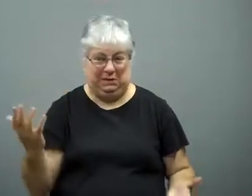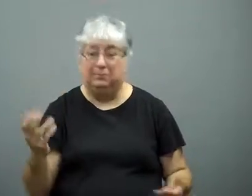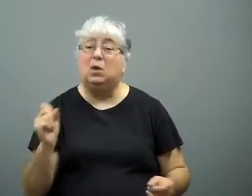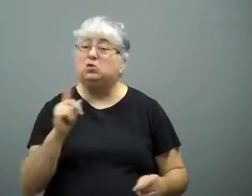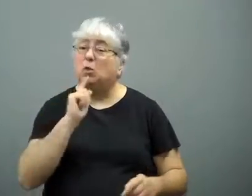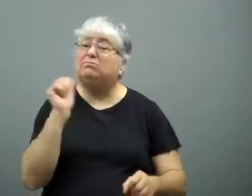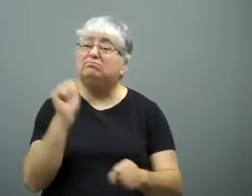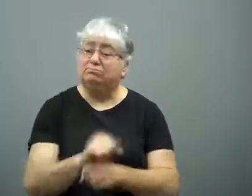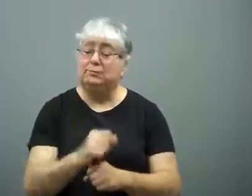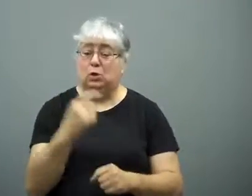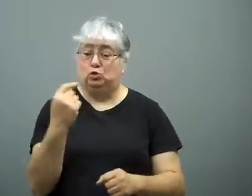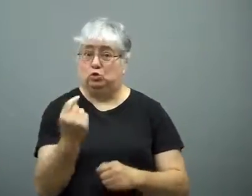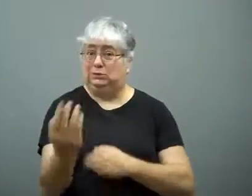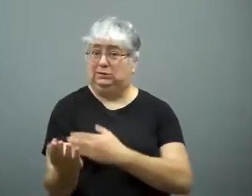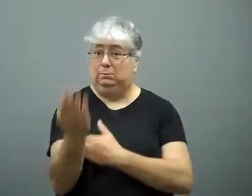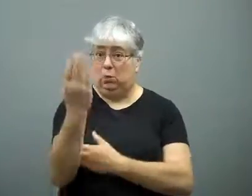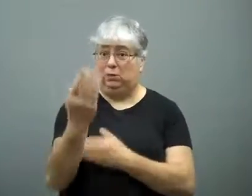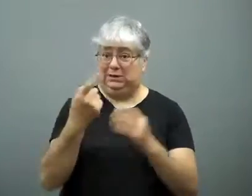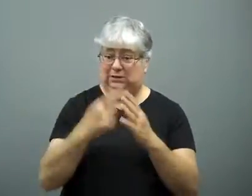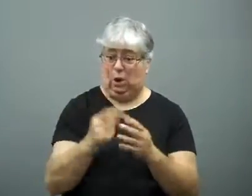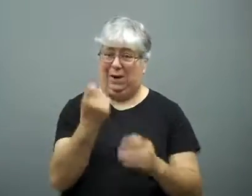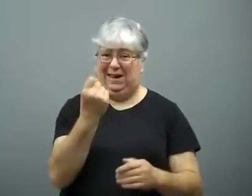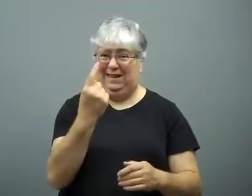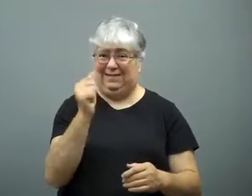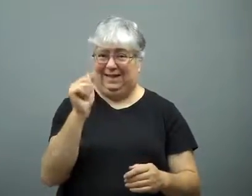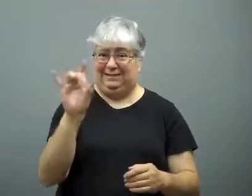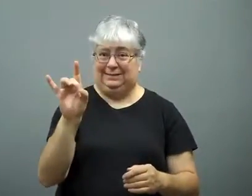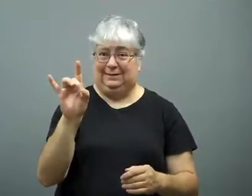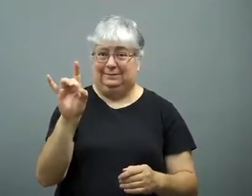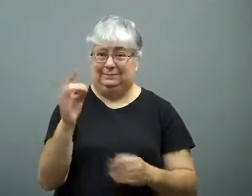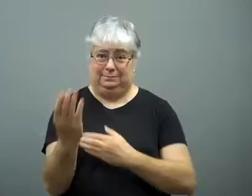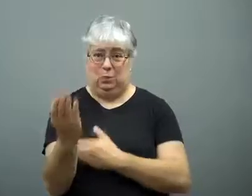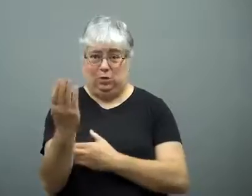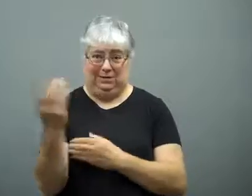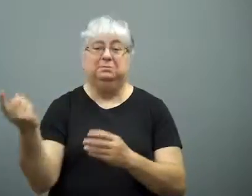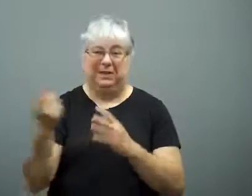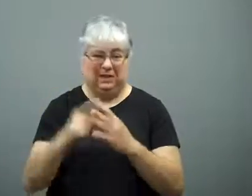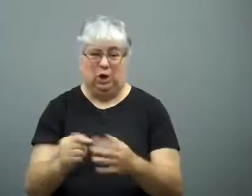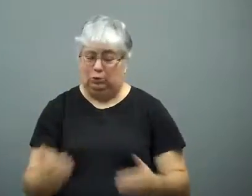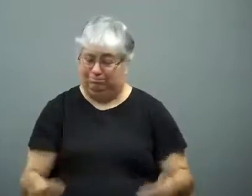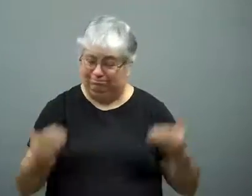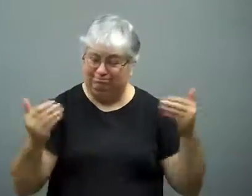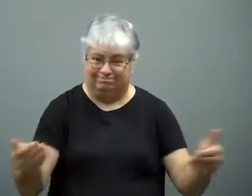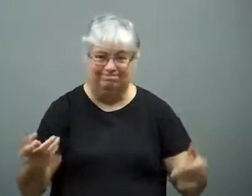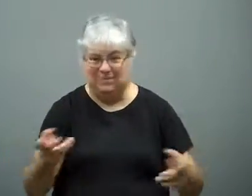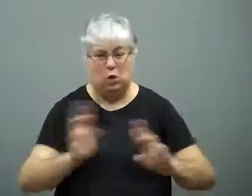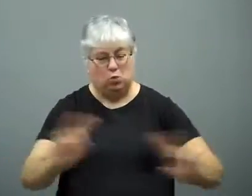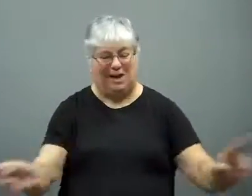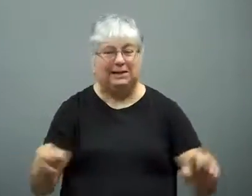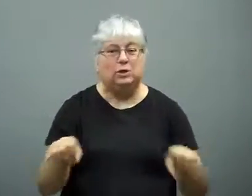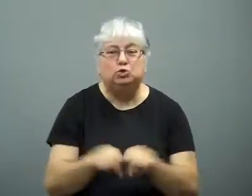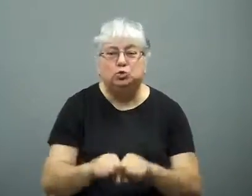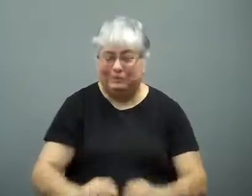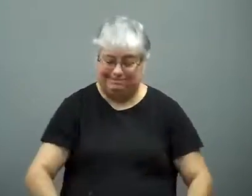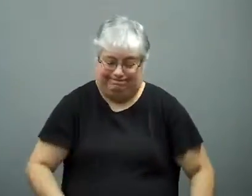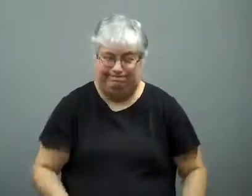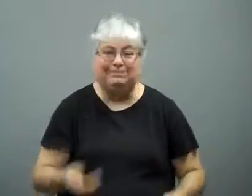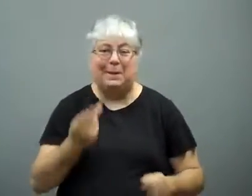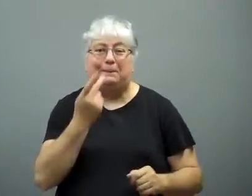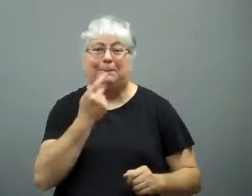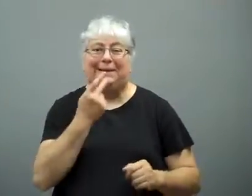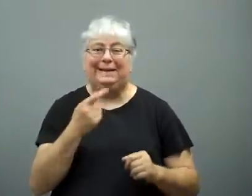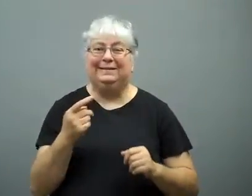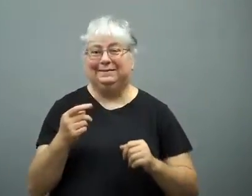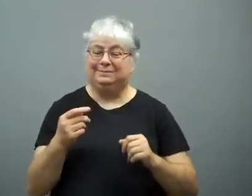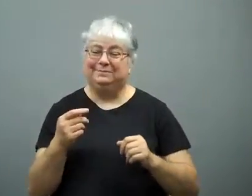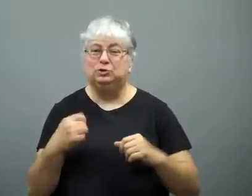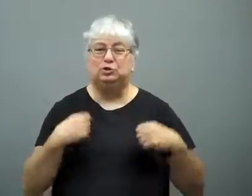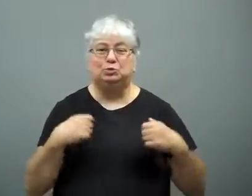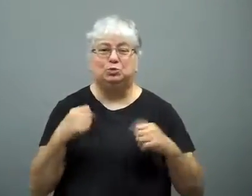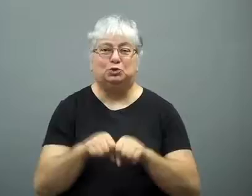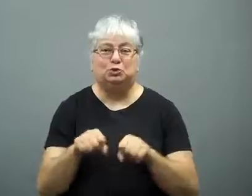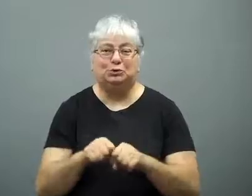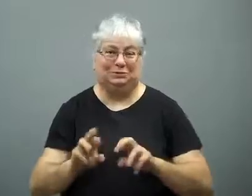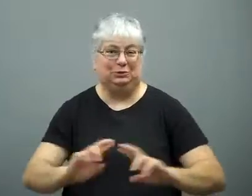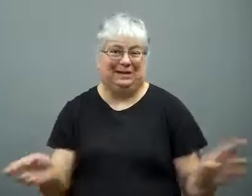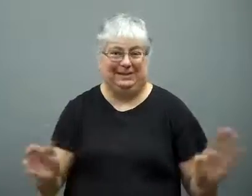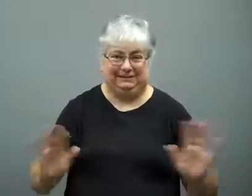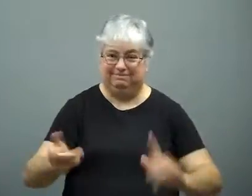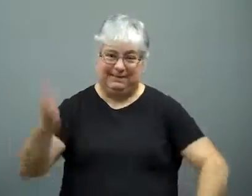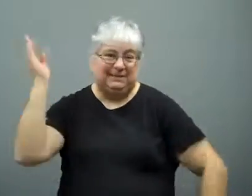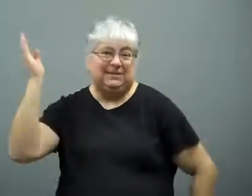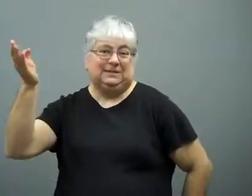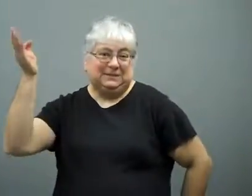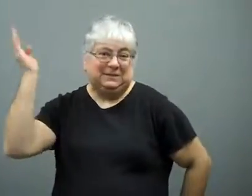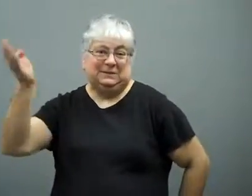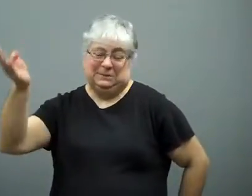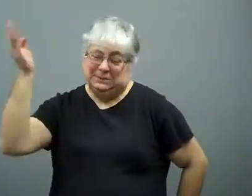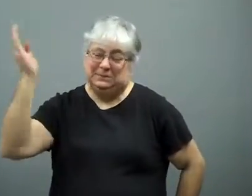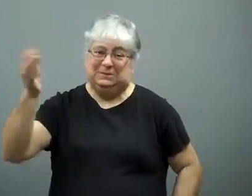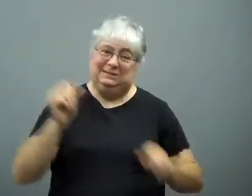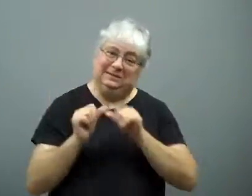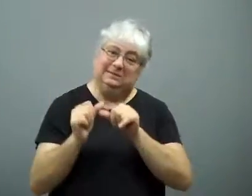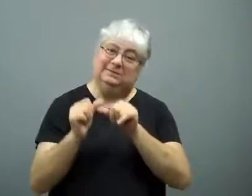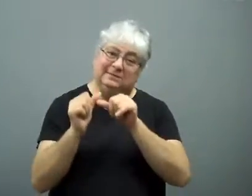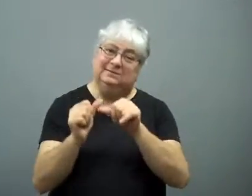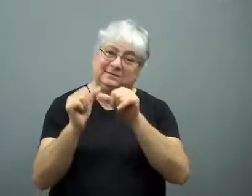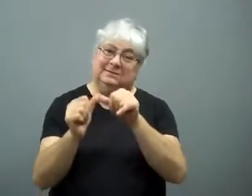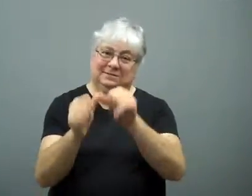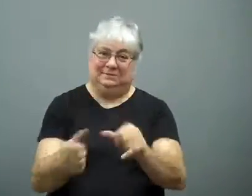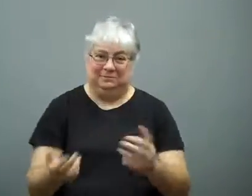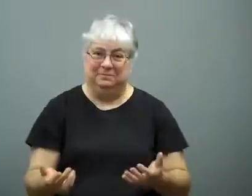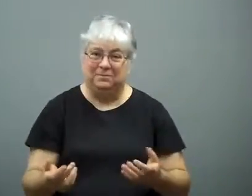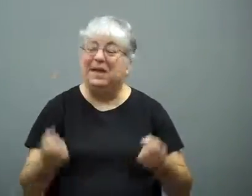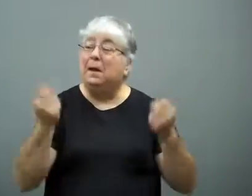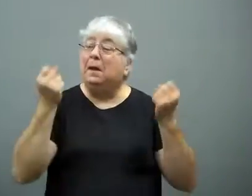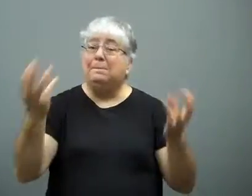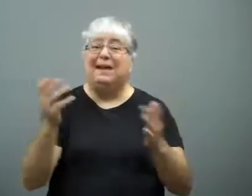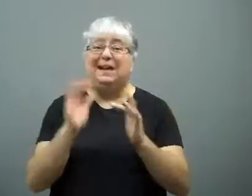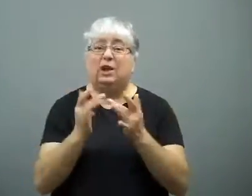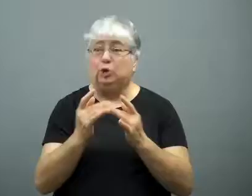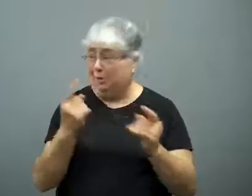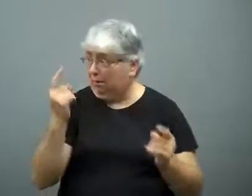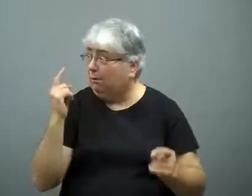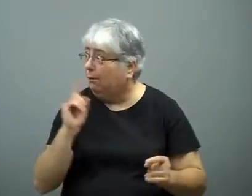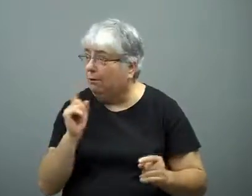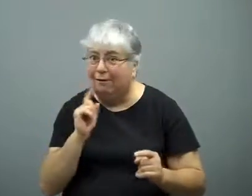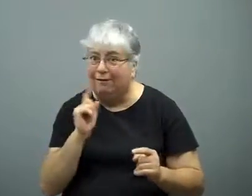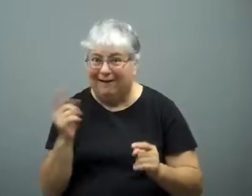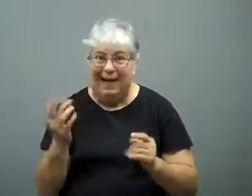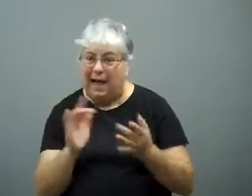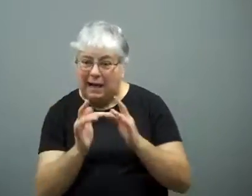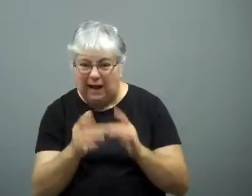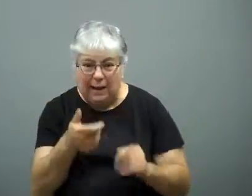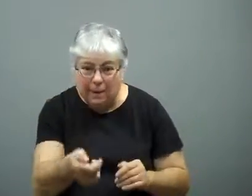So on Tuesday morning at 11:18, she was ready to start with pink gym shoes.